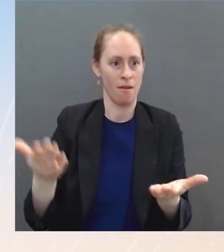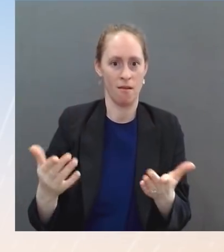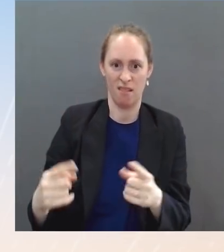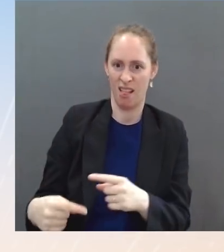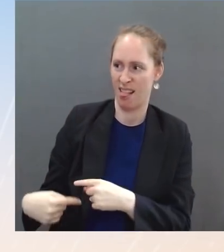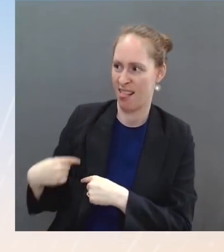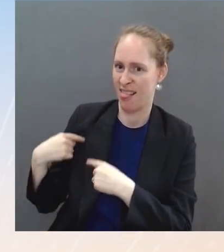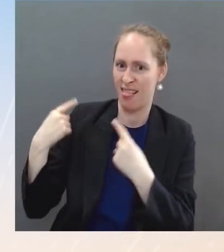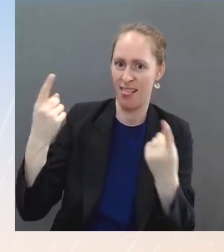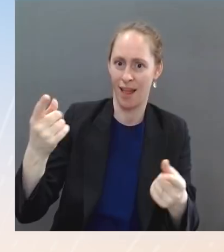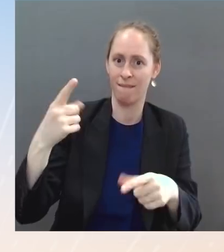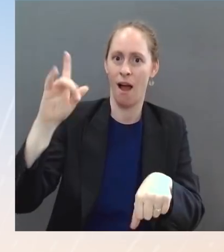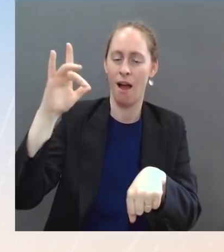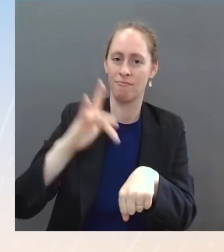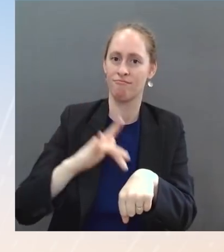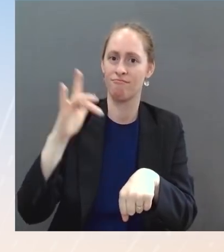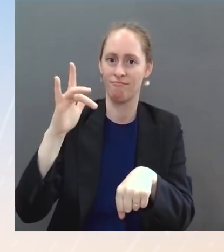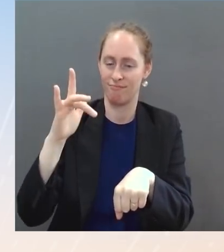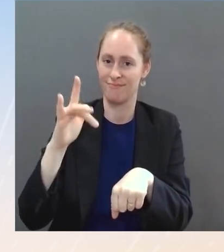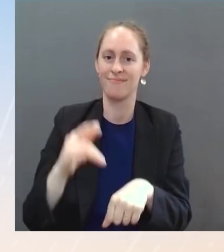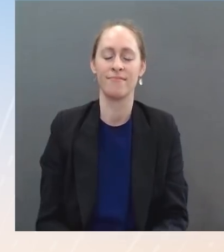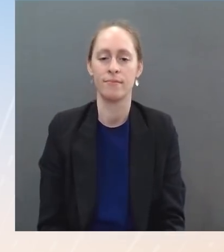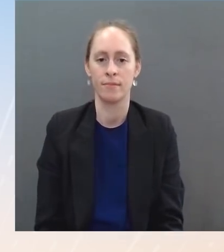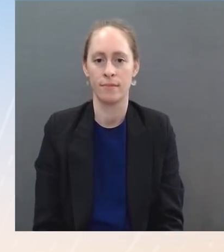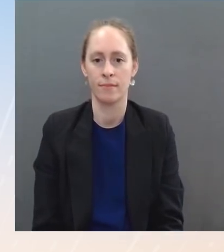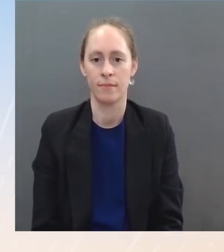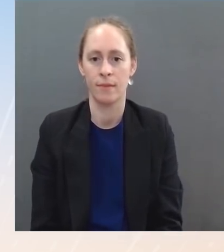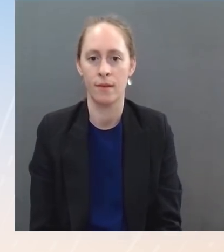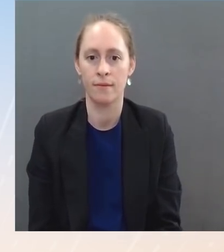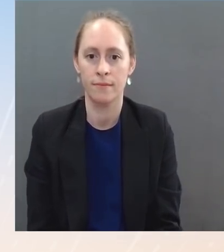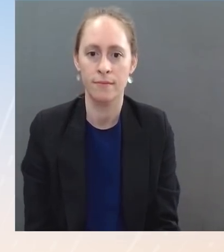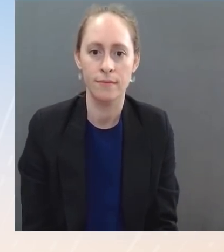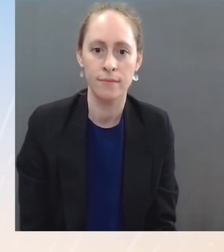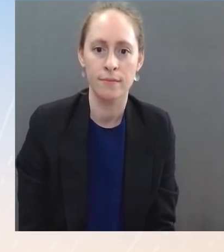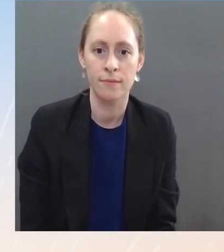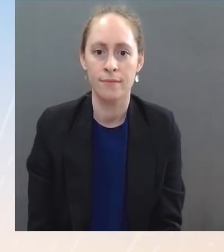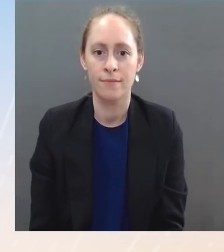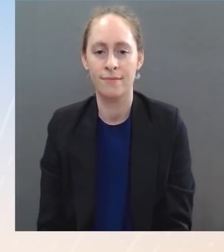the President -- since President Biden has entered office, we've taken big steps to reduce healthcare costs